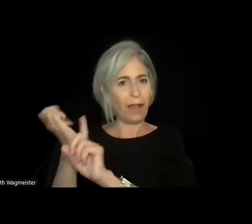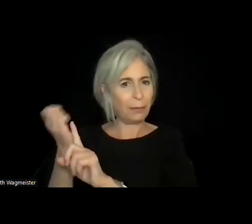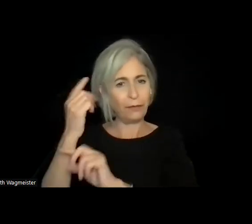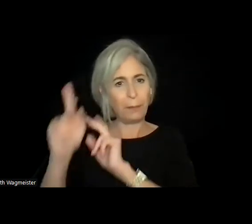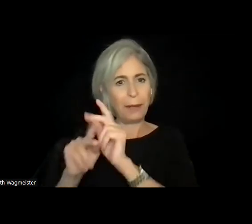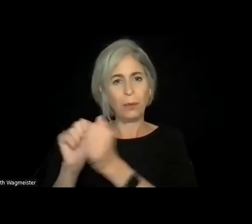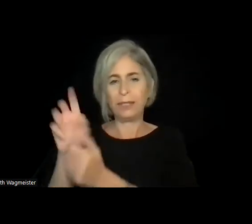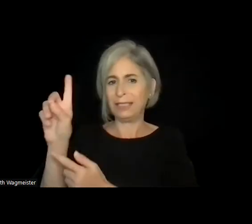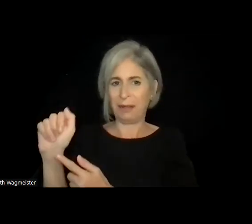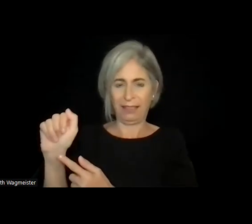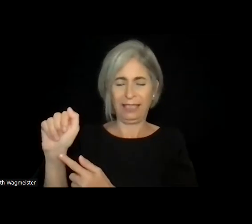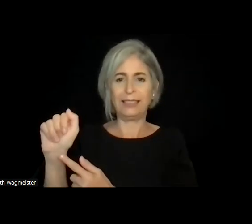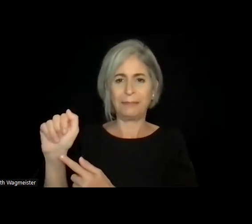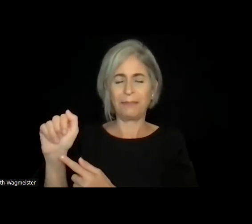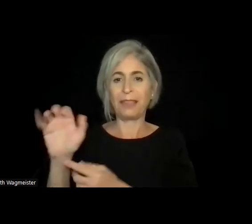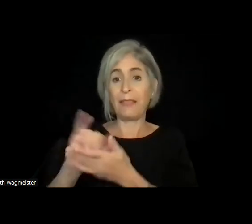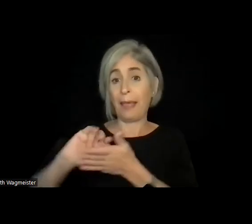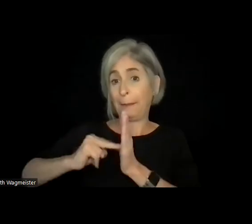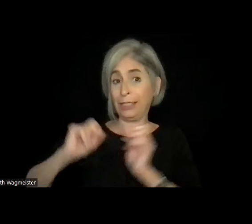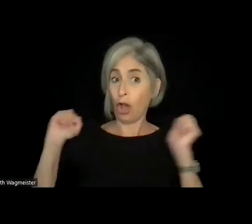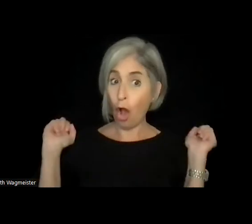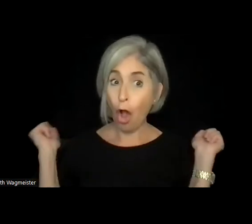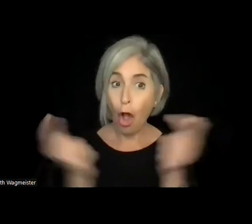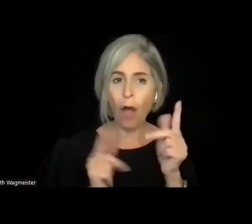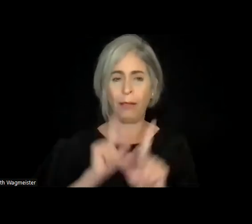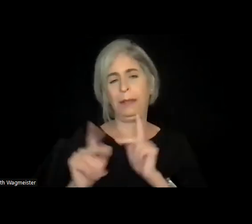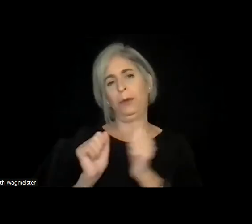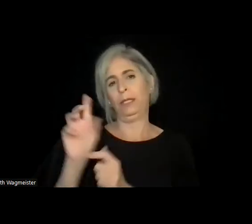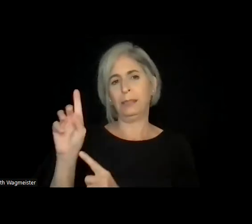overlapping this discussion and we promote and measure accessibility of